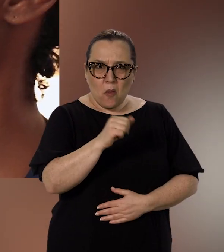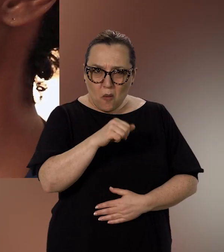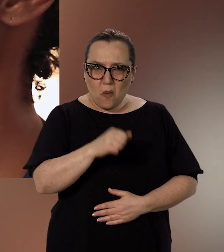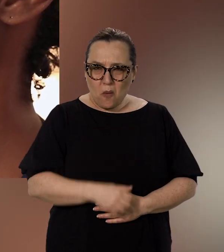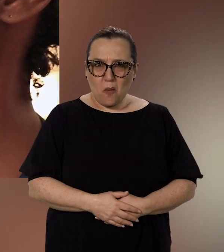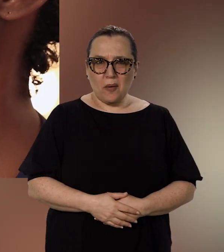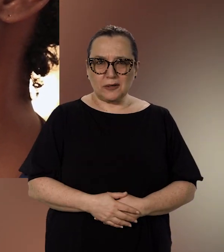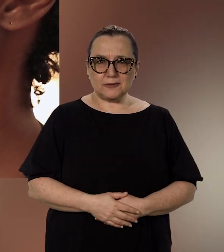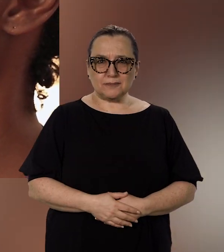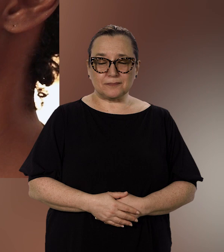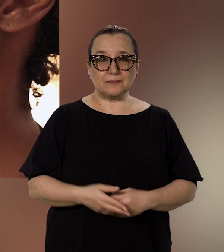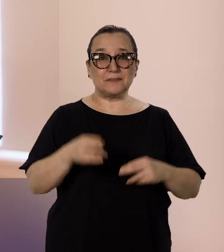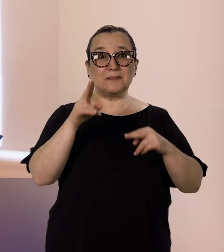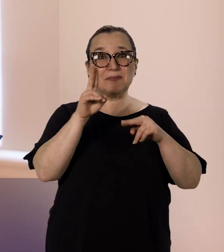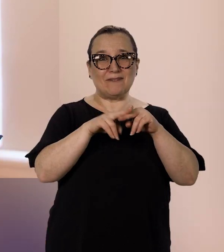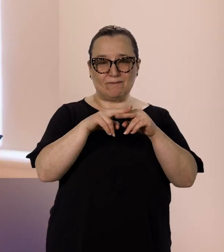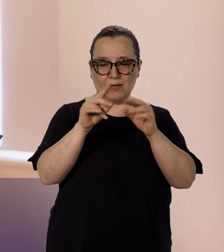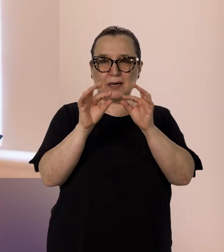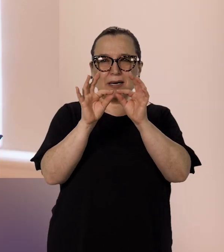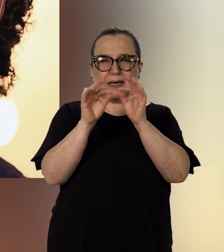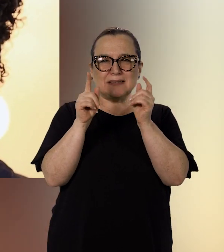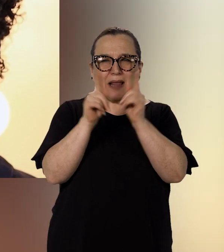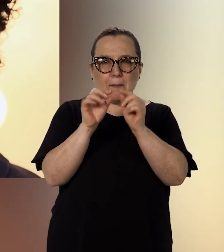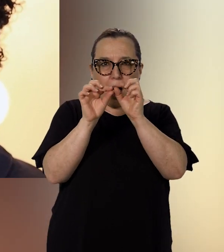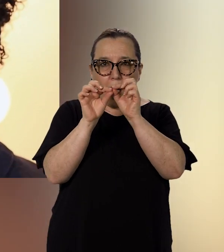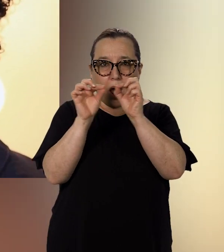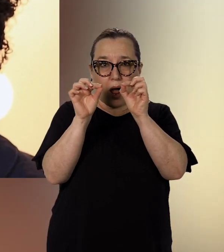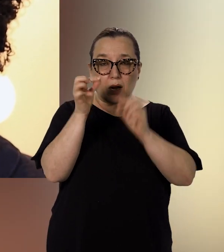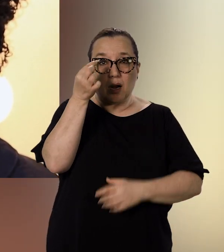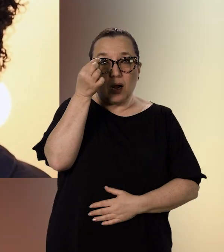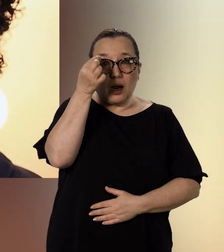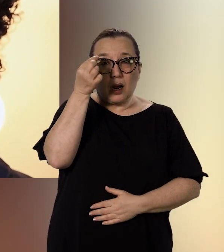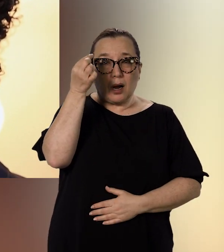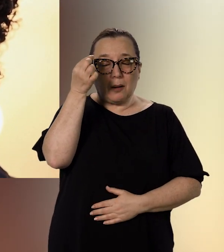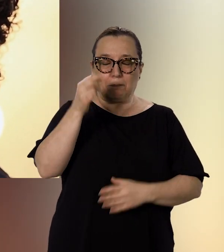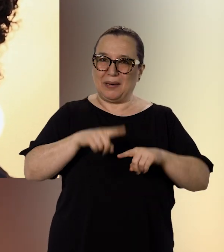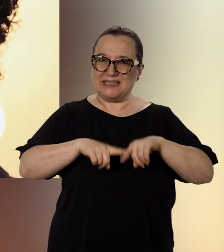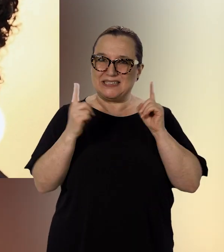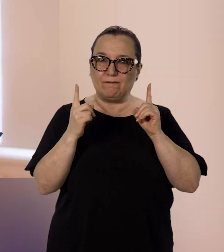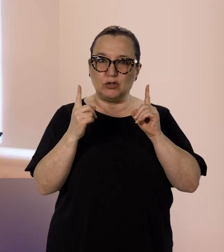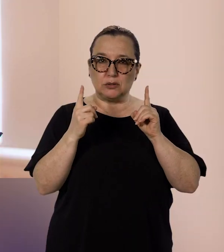Charlotte: If you get a slimmer edge when you're using a brow pencil, it makes such a difference.